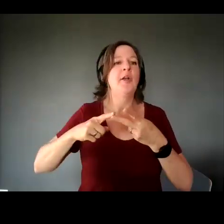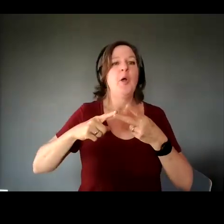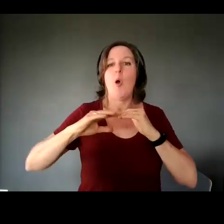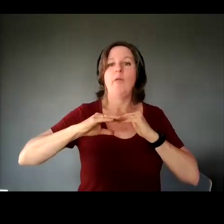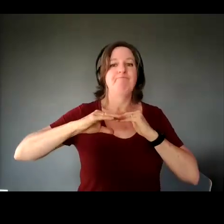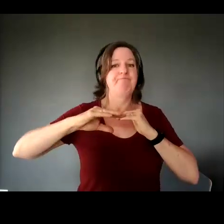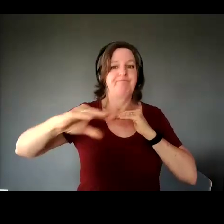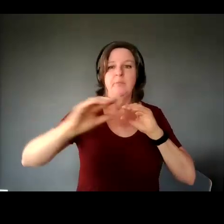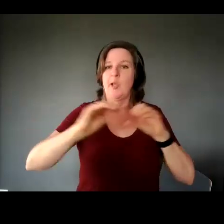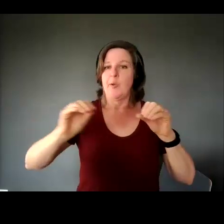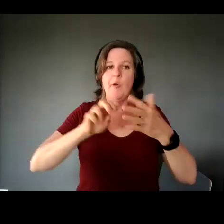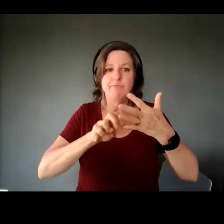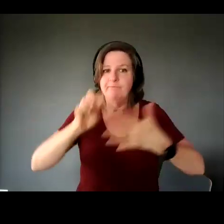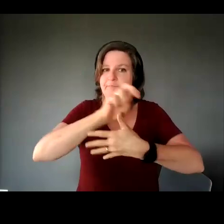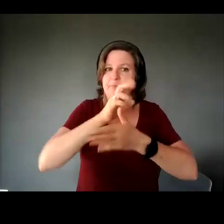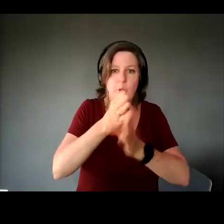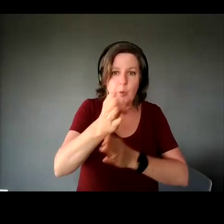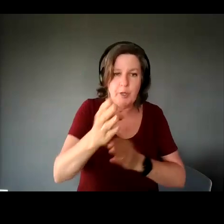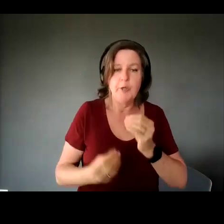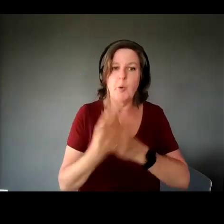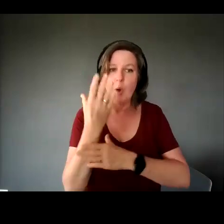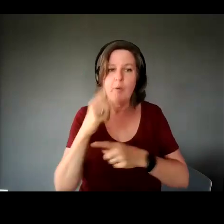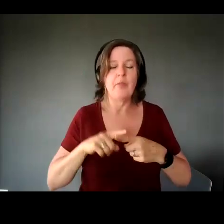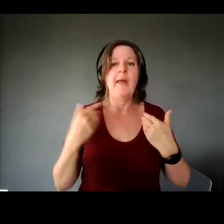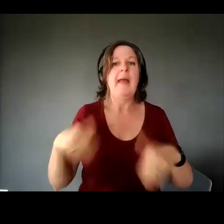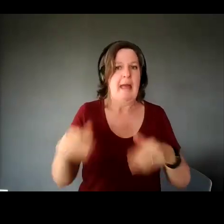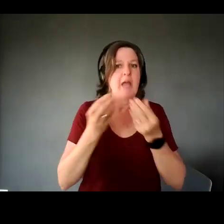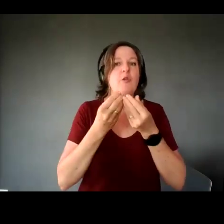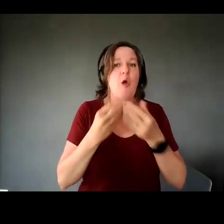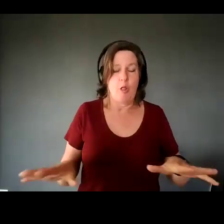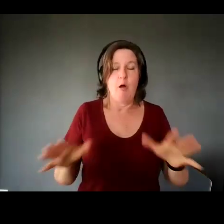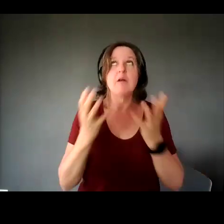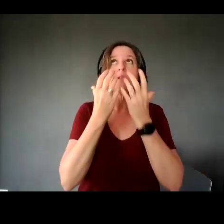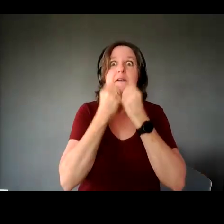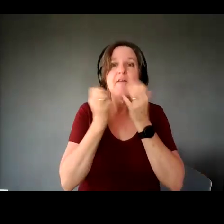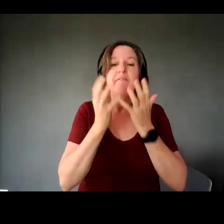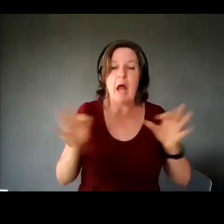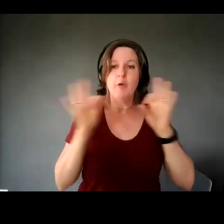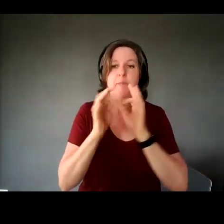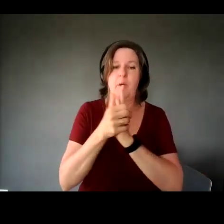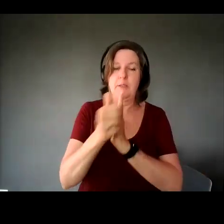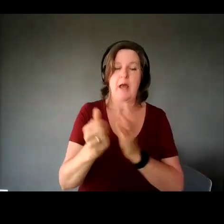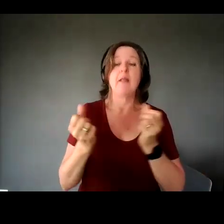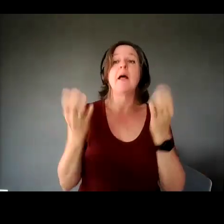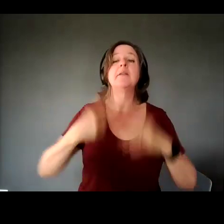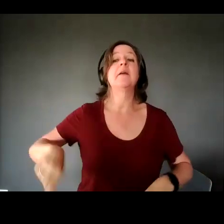Many of us fear that our accommodations will be denied,